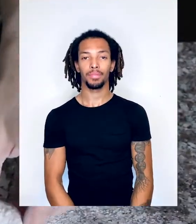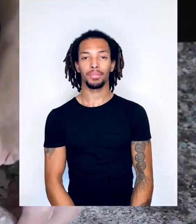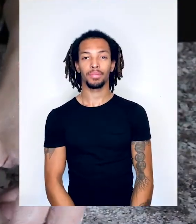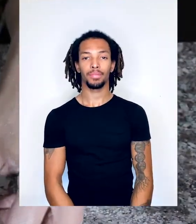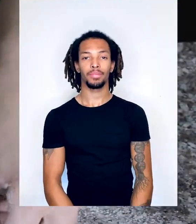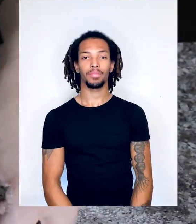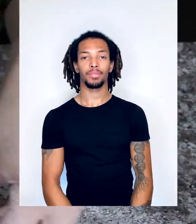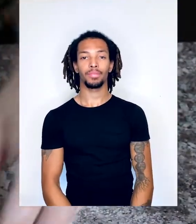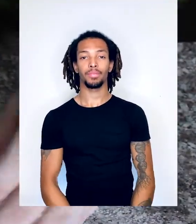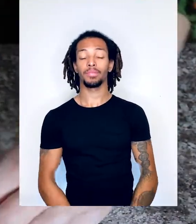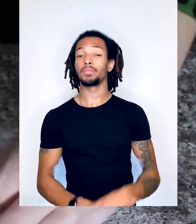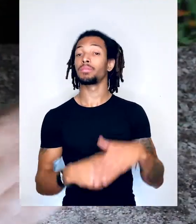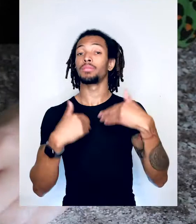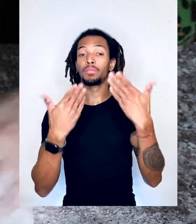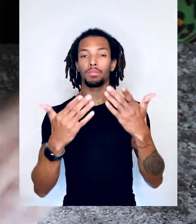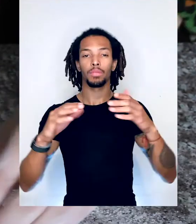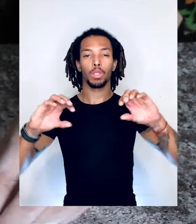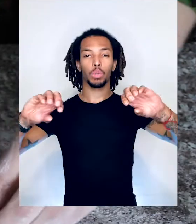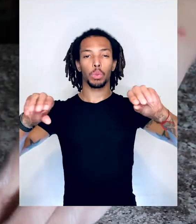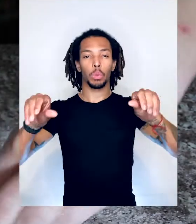...and then twist it...